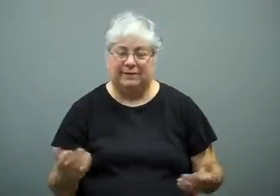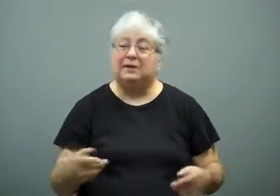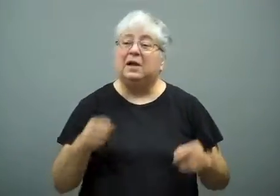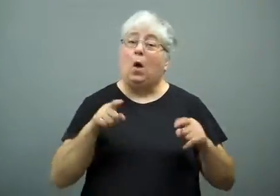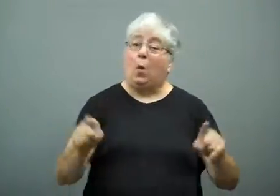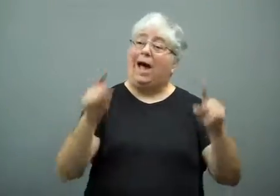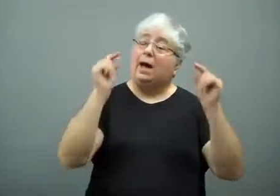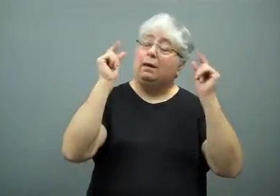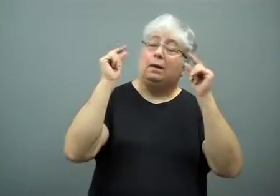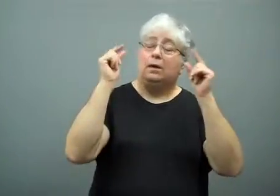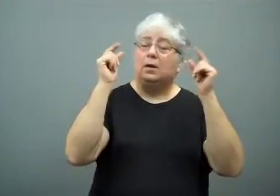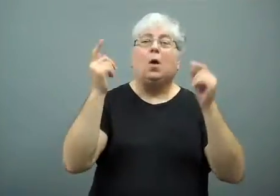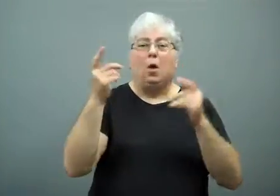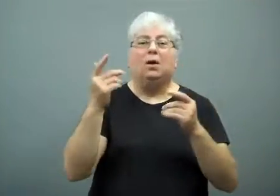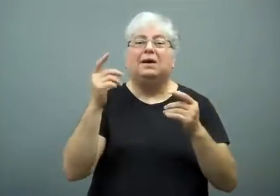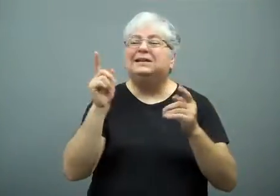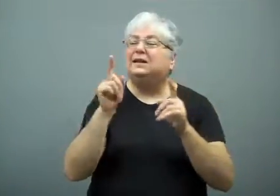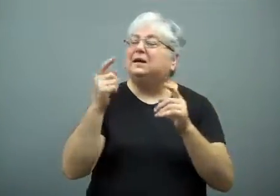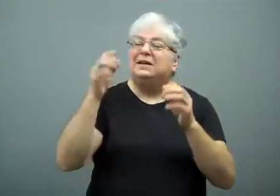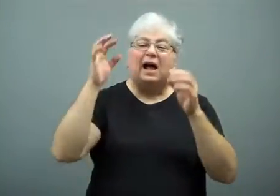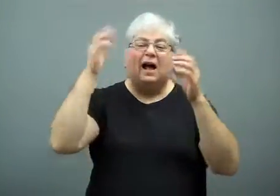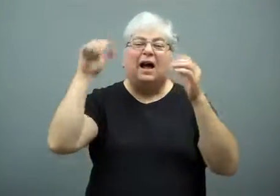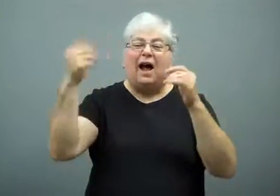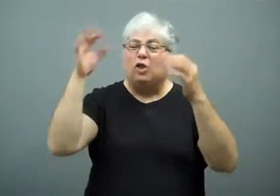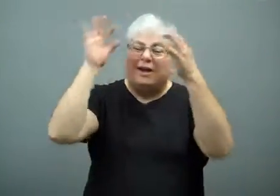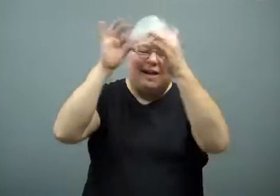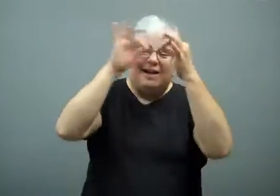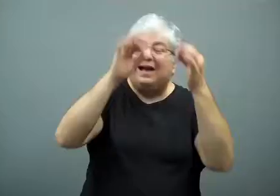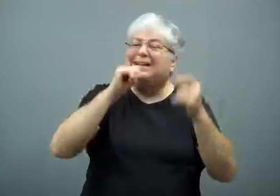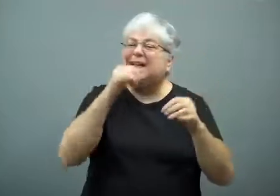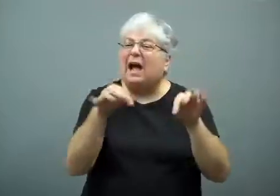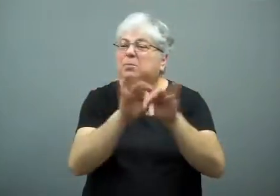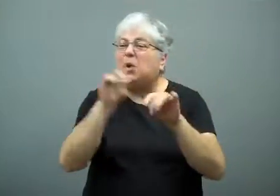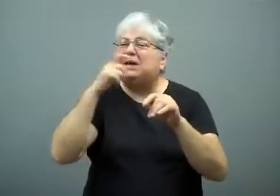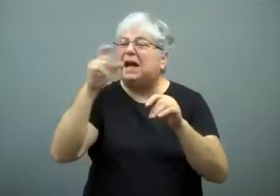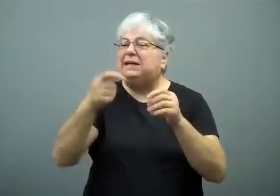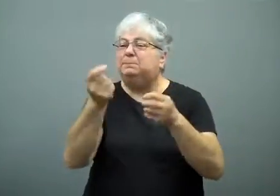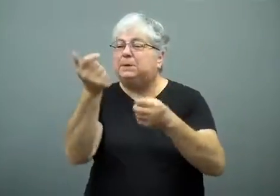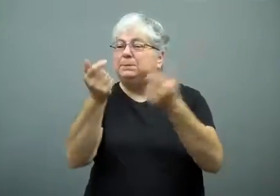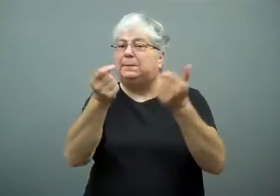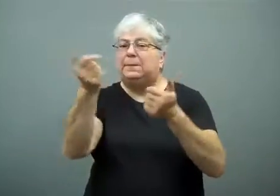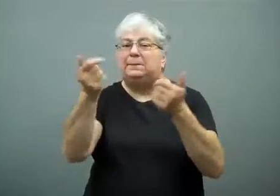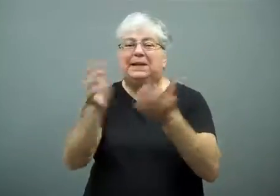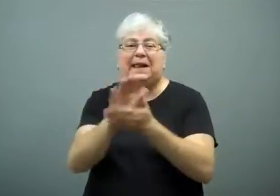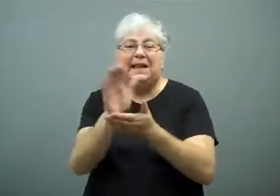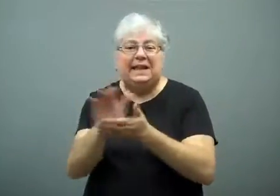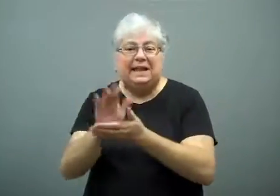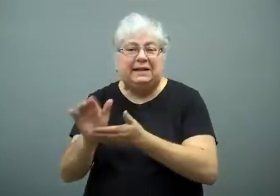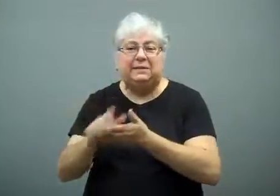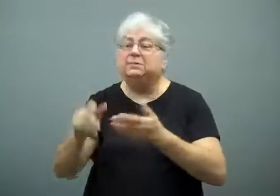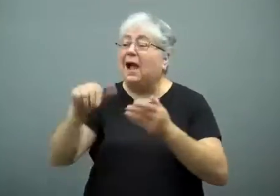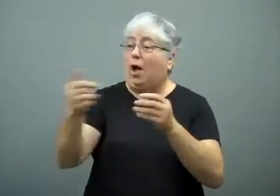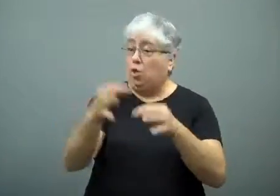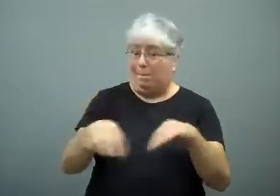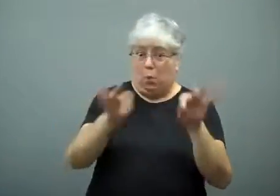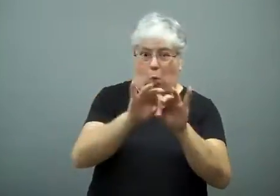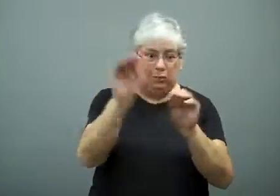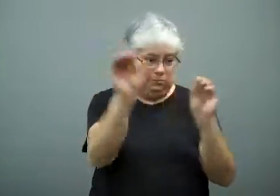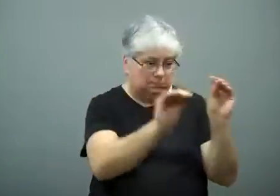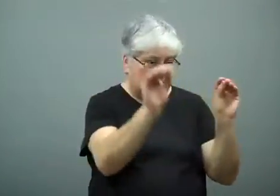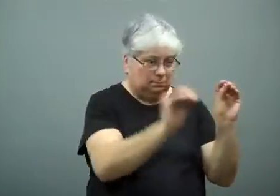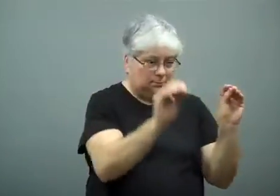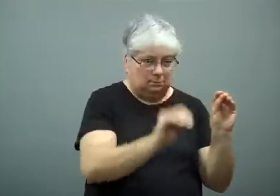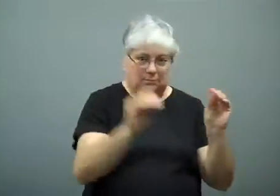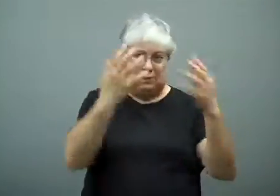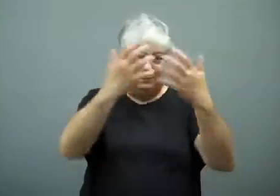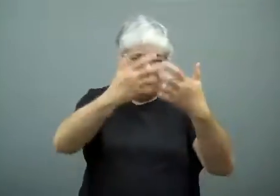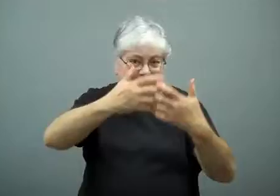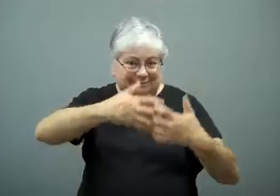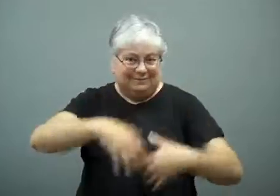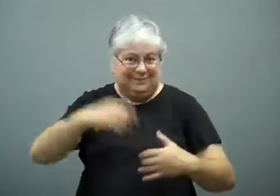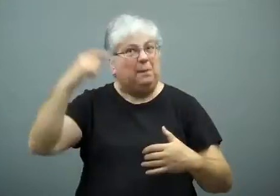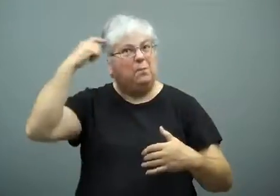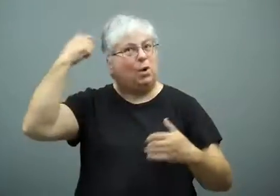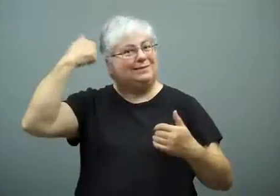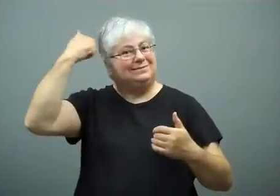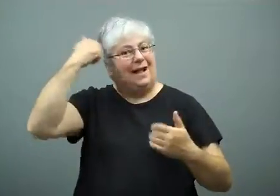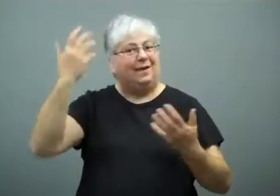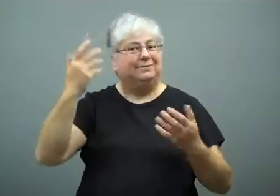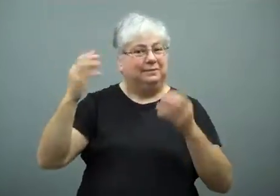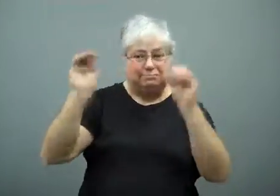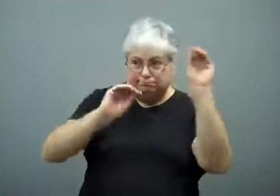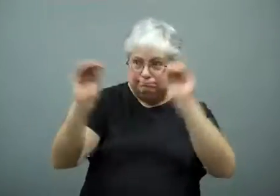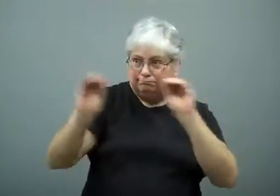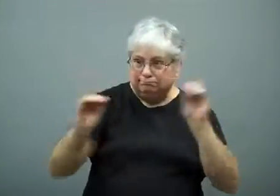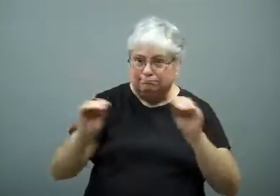During REM sleep, unimportant connections is deleted.